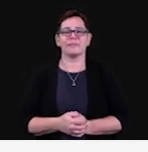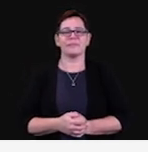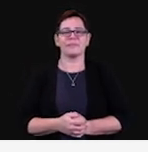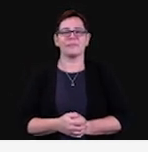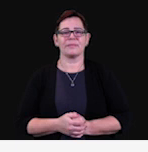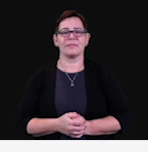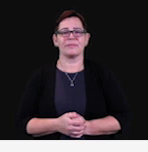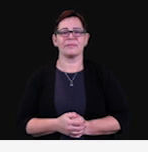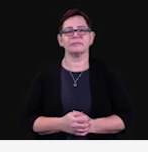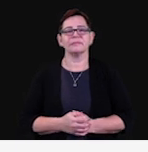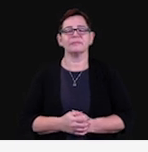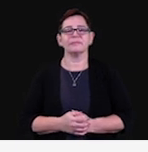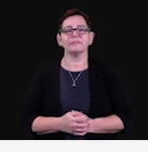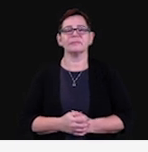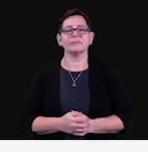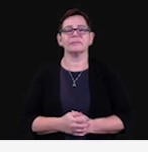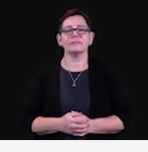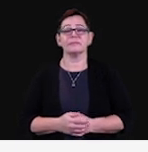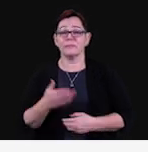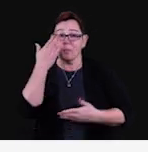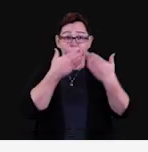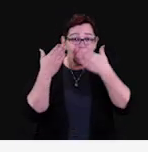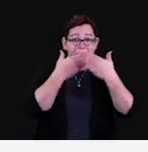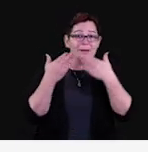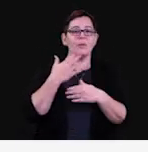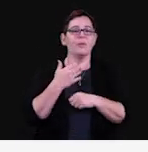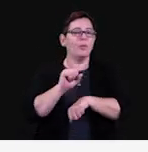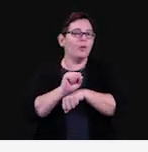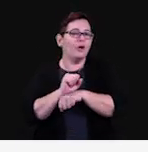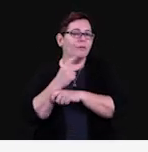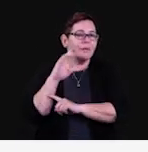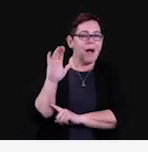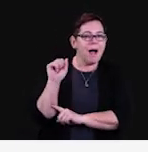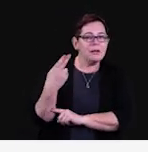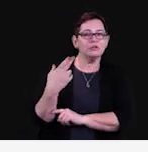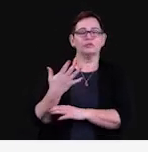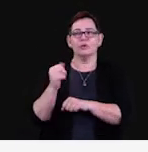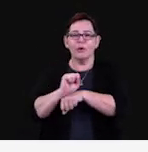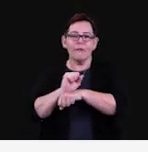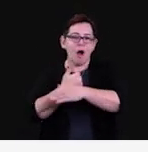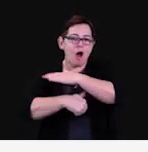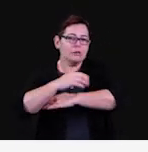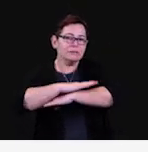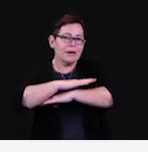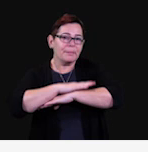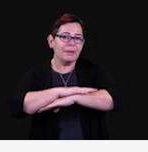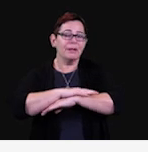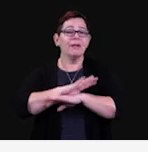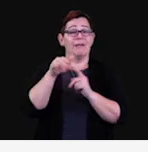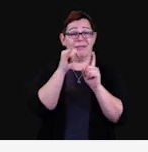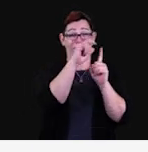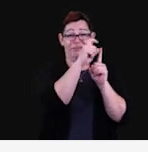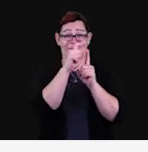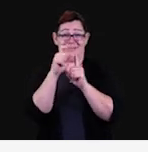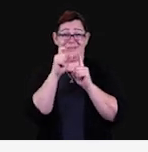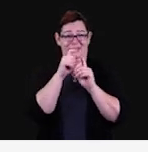Moonlighting, working for cash, and working under the table are all terms used to describe the underground economy.